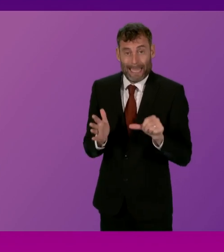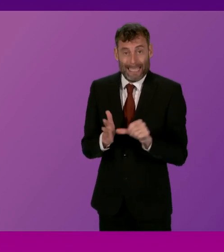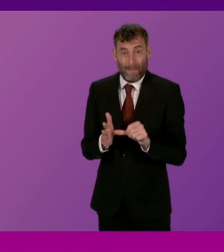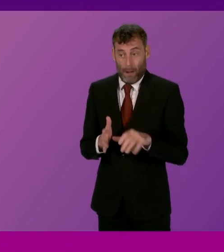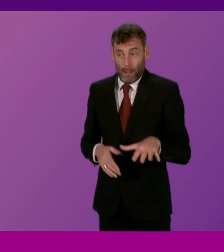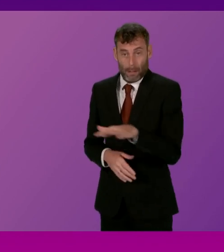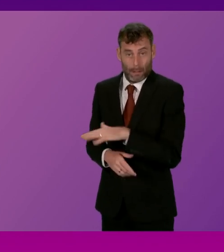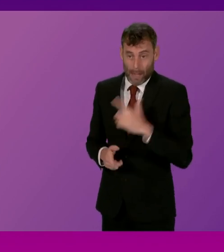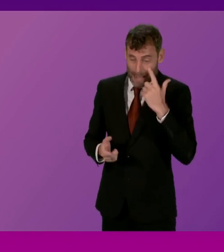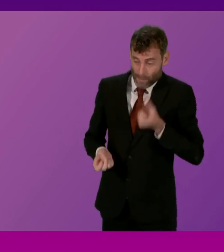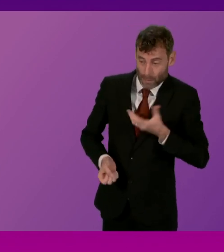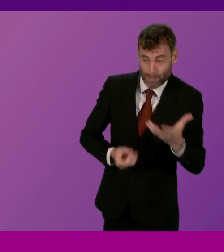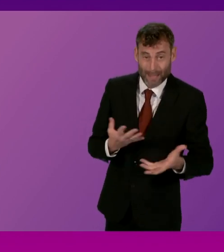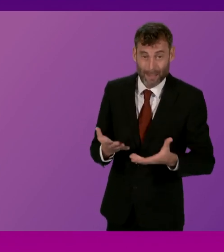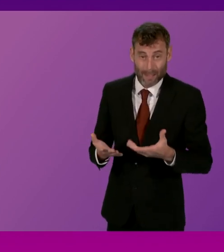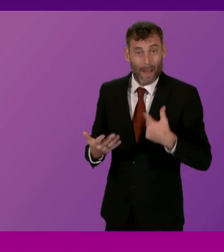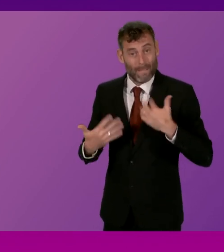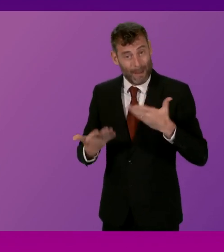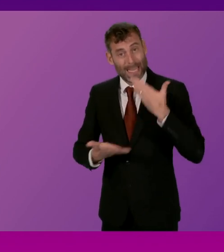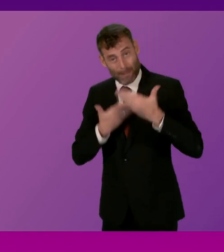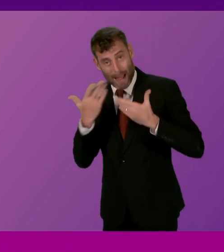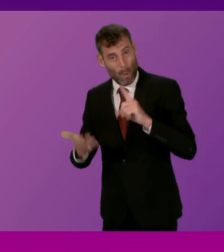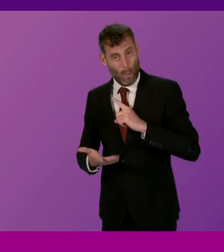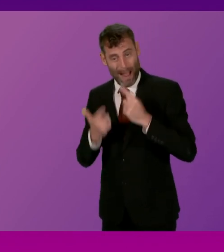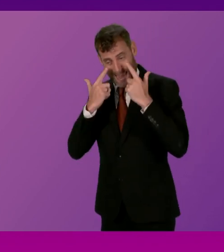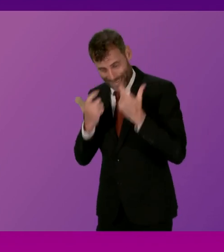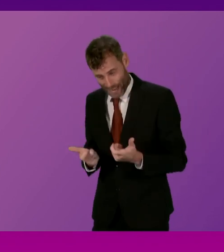rehearsed in the chamber—we are providing the Scottish Fire and Rescue Service with